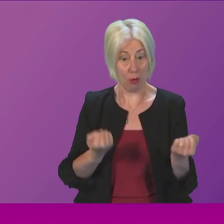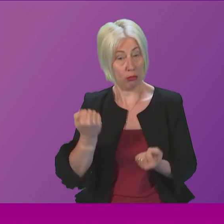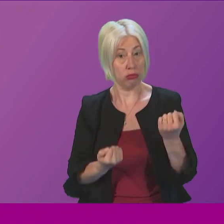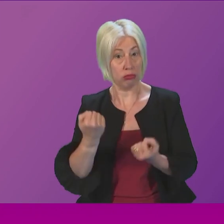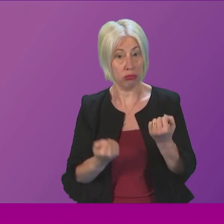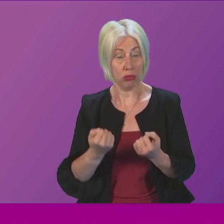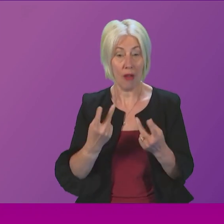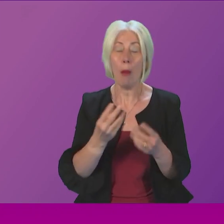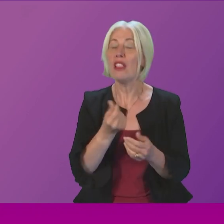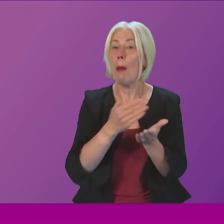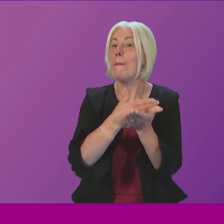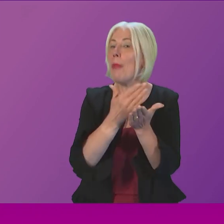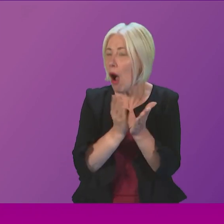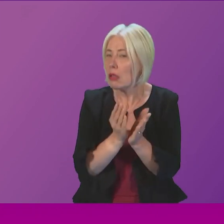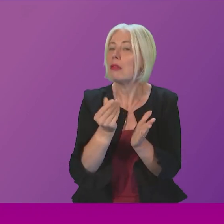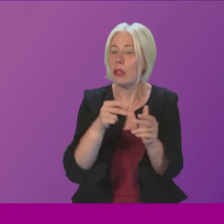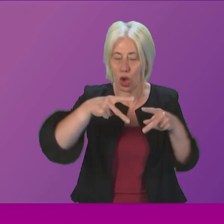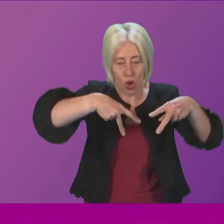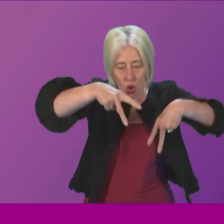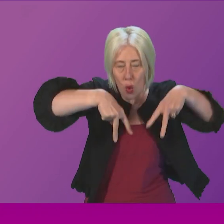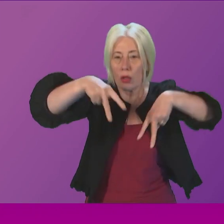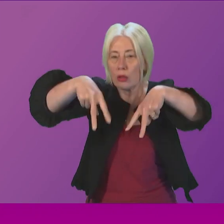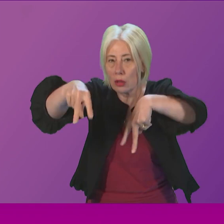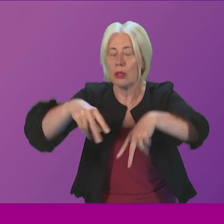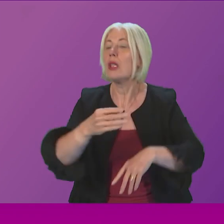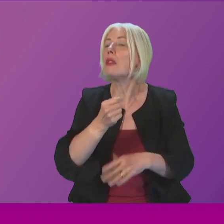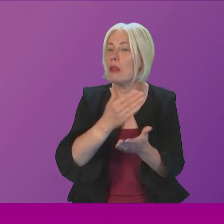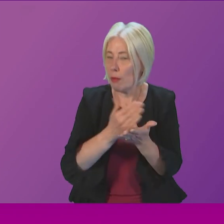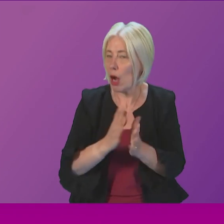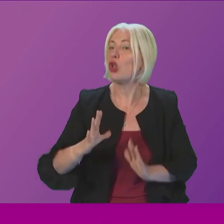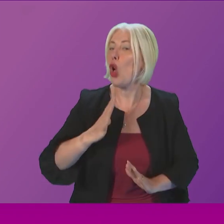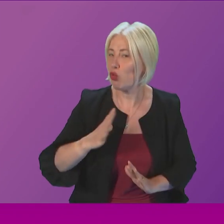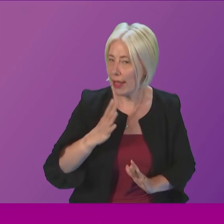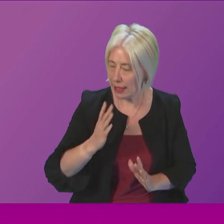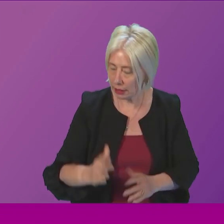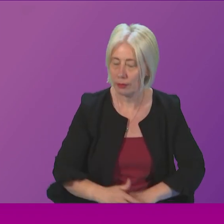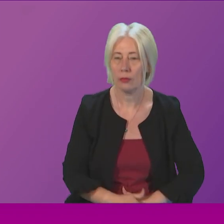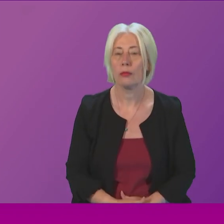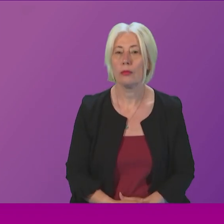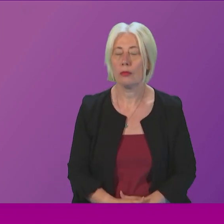from dualled sections from Kincraig to Dalraddy and from Luncarty to the Pass of Birnam, which